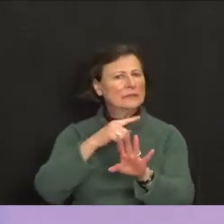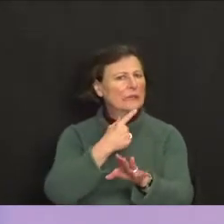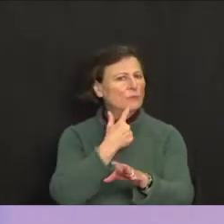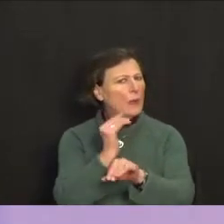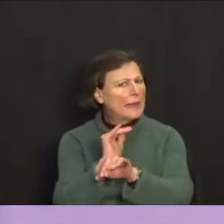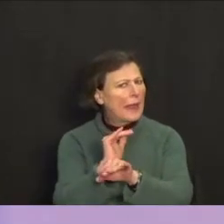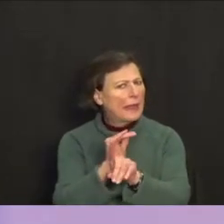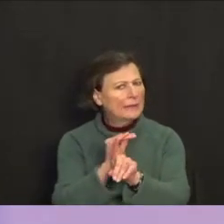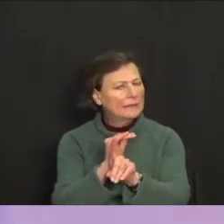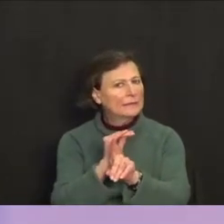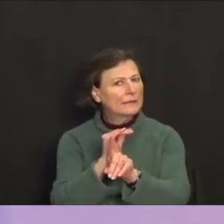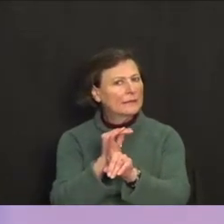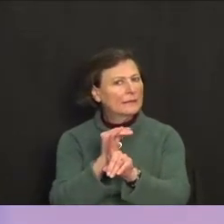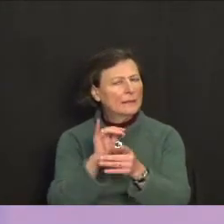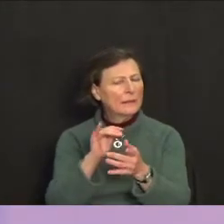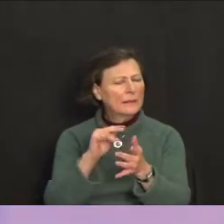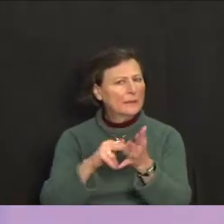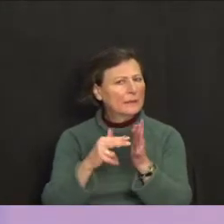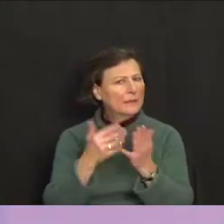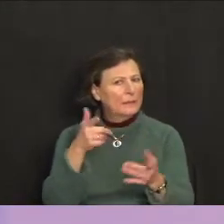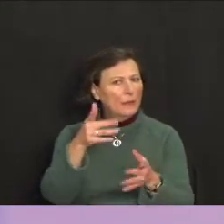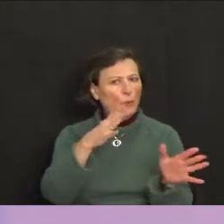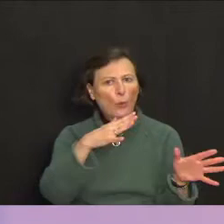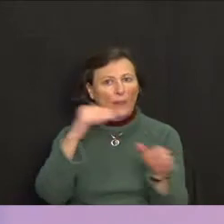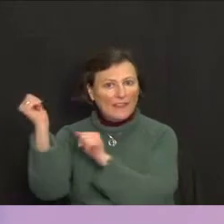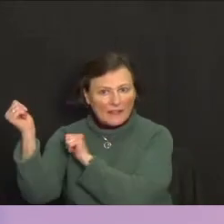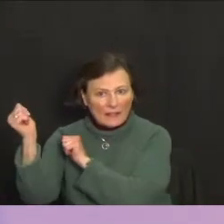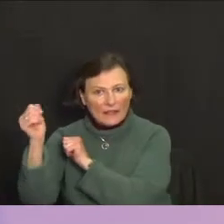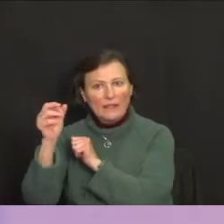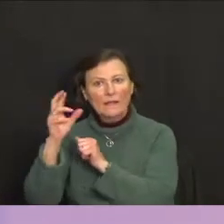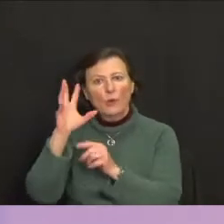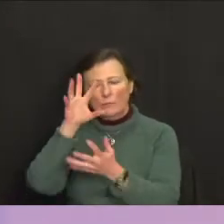would insinuate that you were leaving or going to sleep which you shouldn't do! You should be